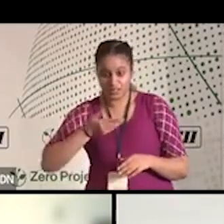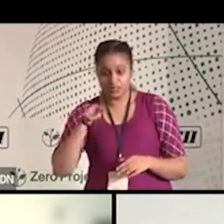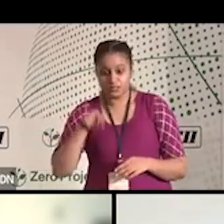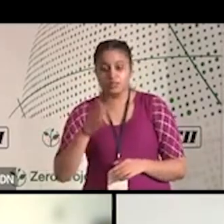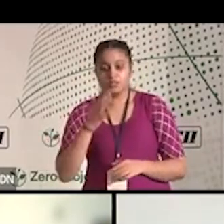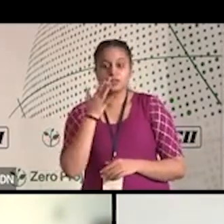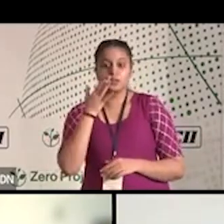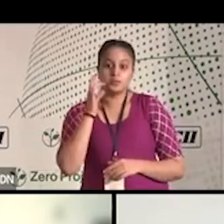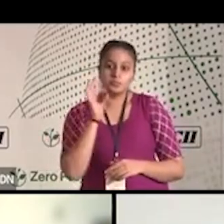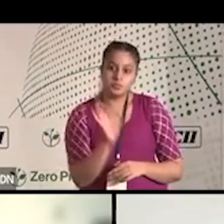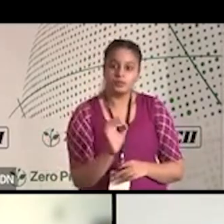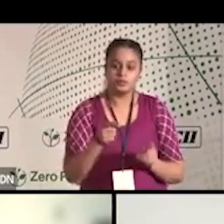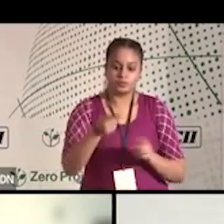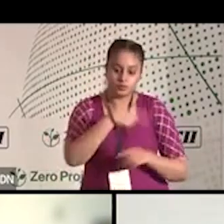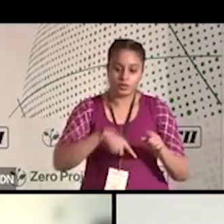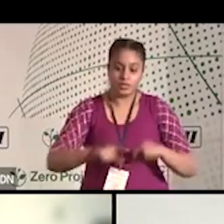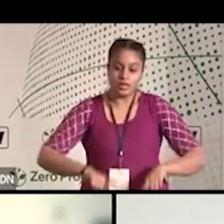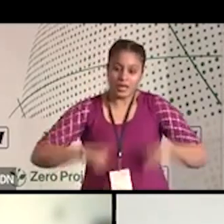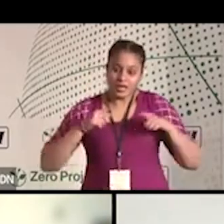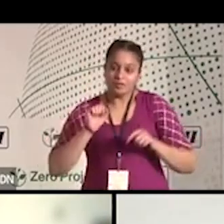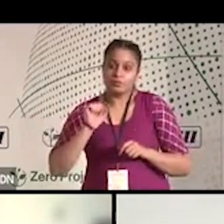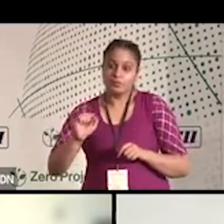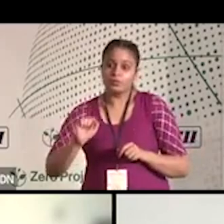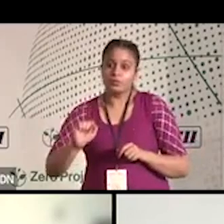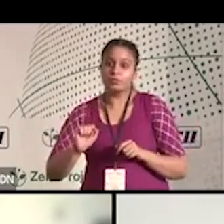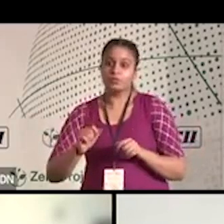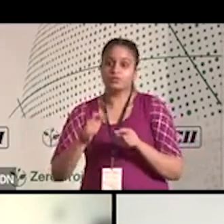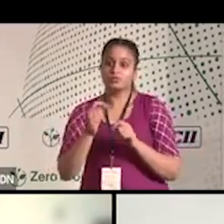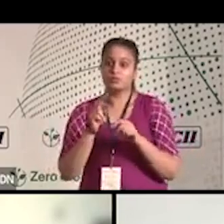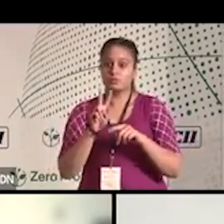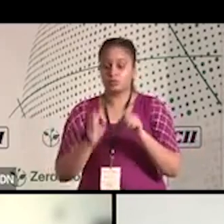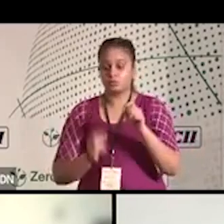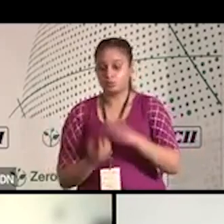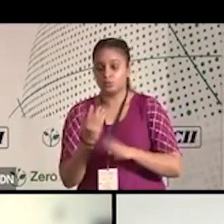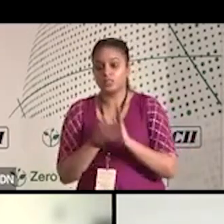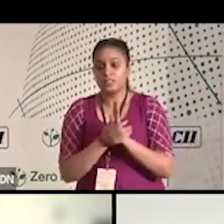and integral part of pre vocational training, if I can see.